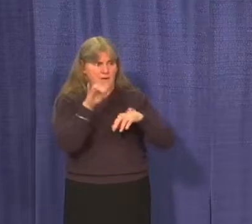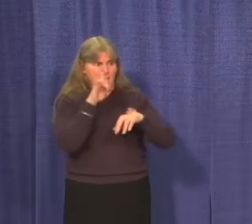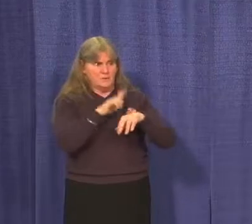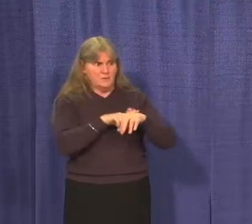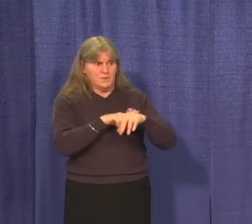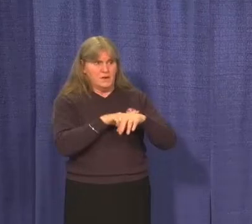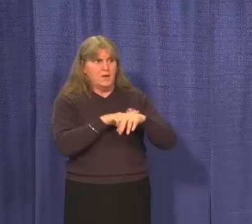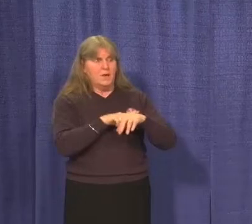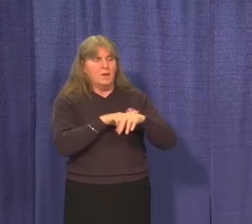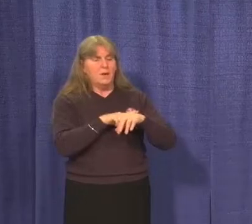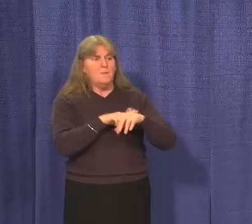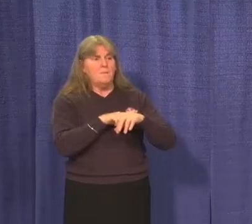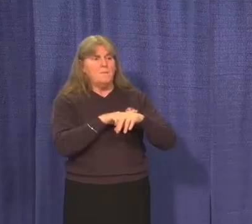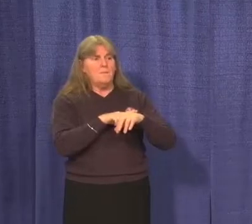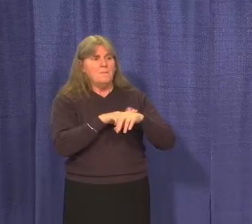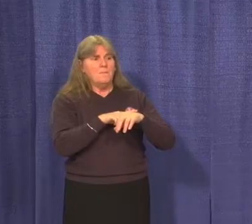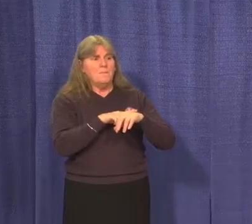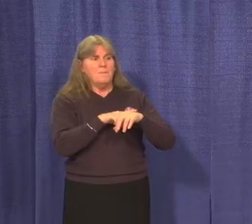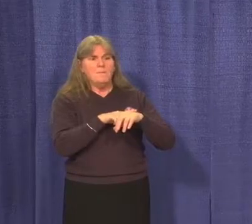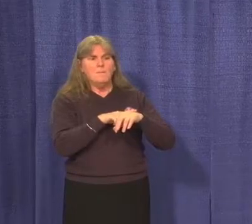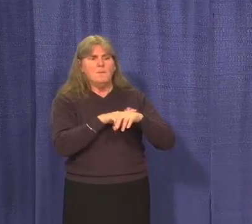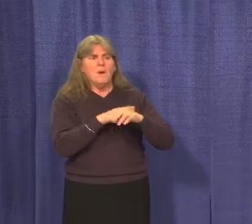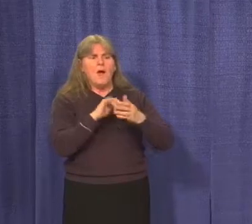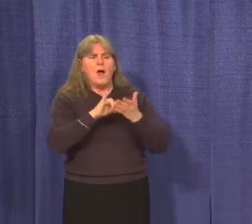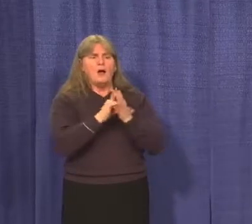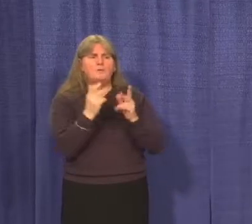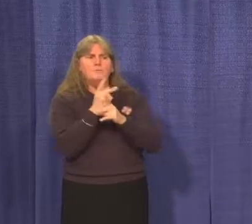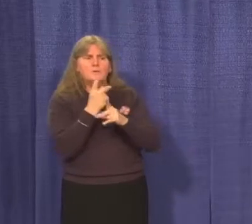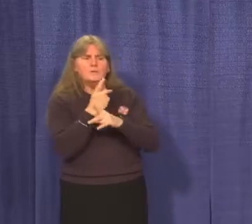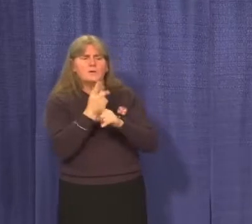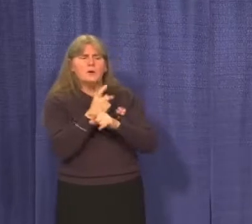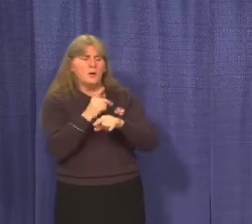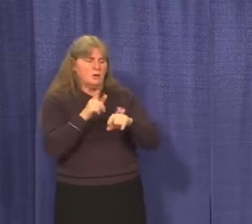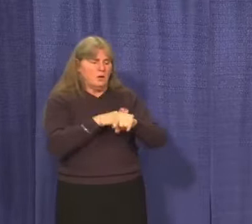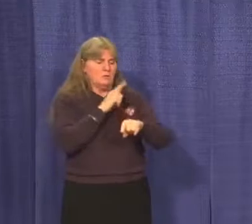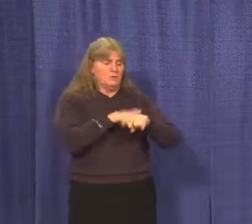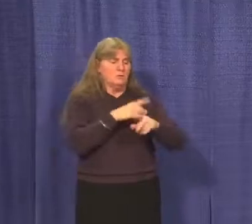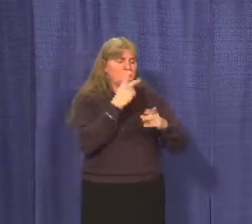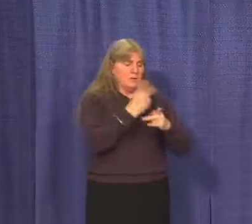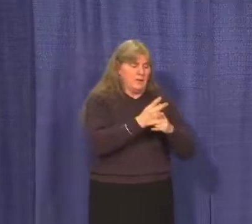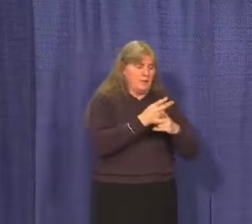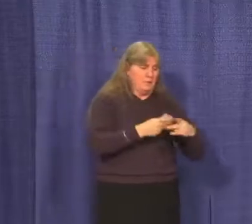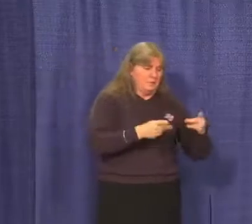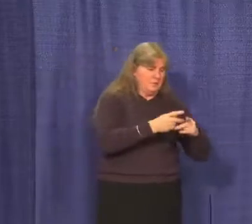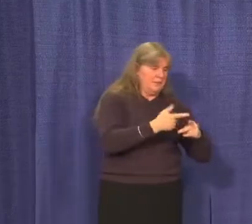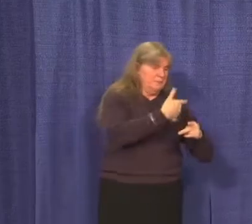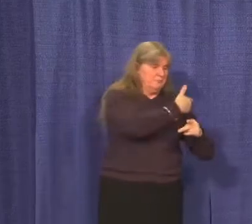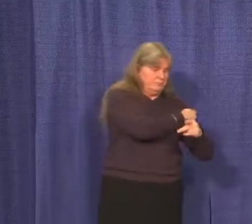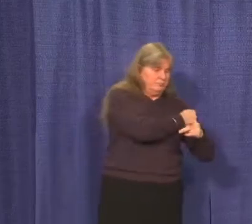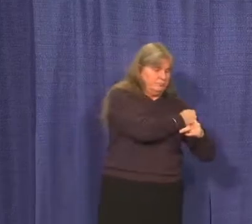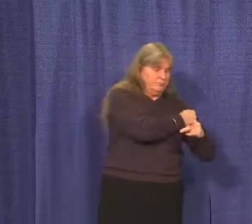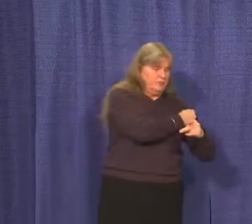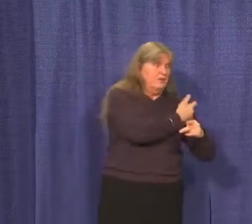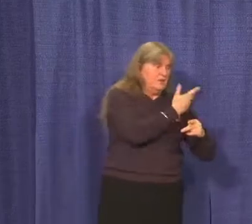time for our long-term care residents to get their second shot. Do you anticipate that happening in time, people in long-term